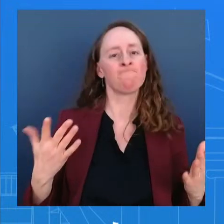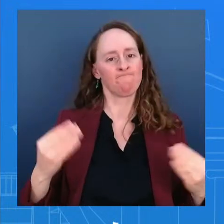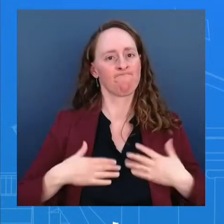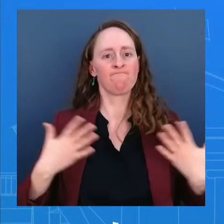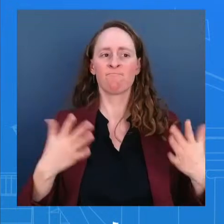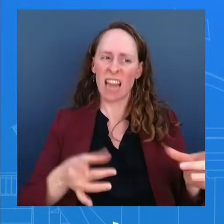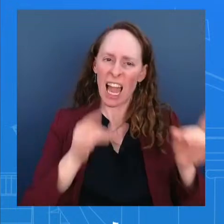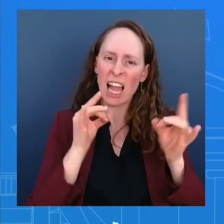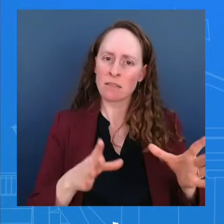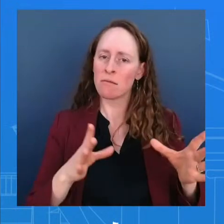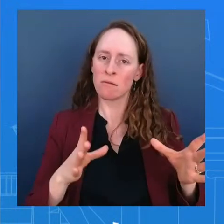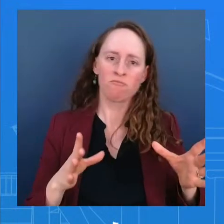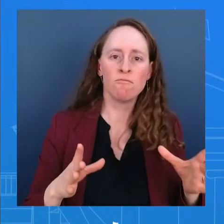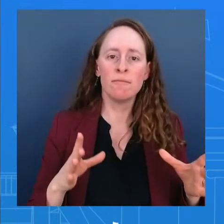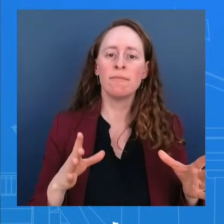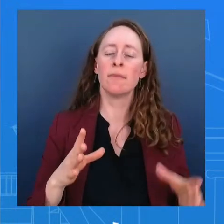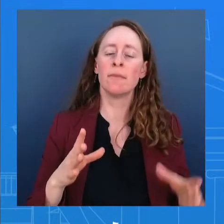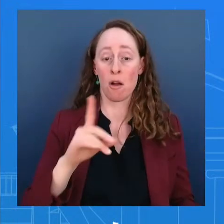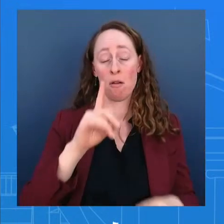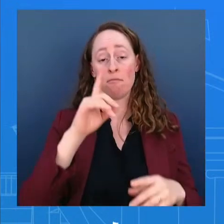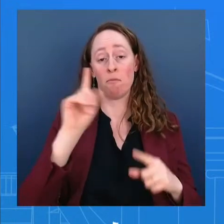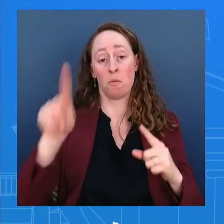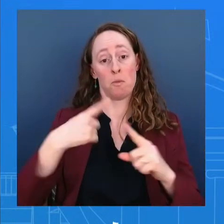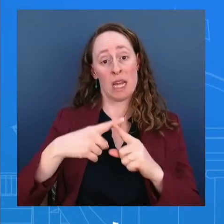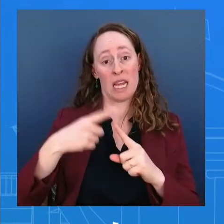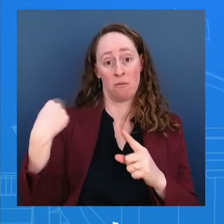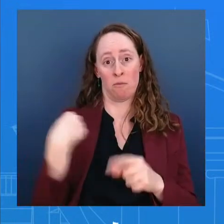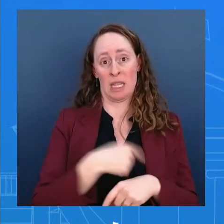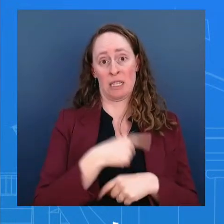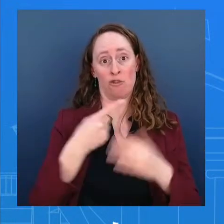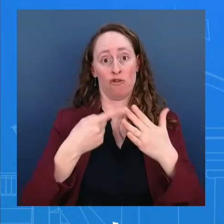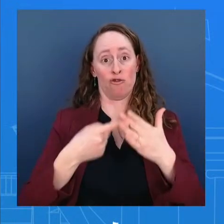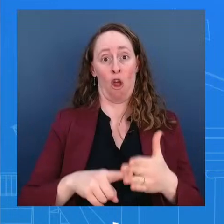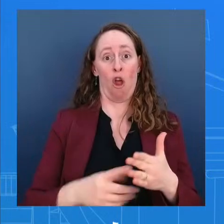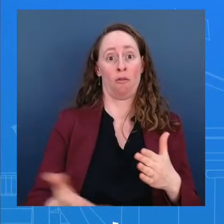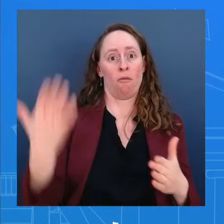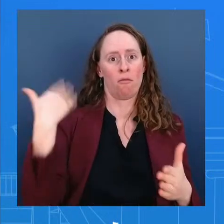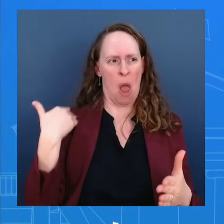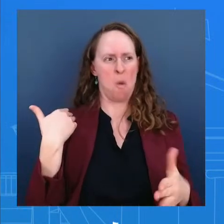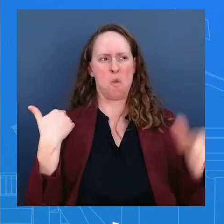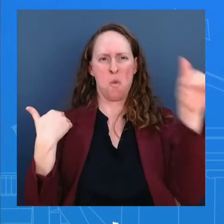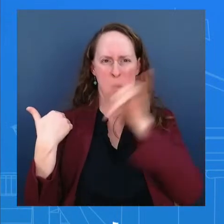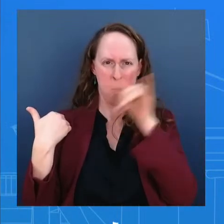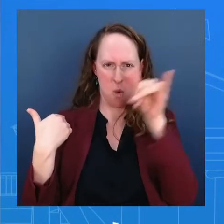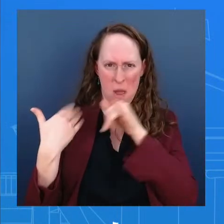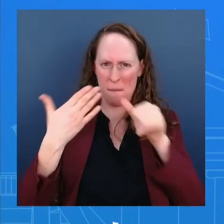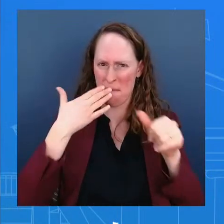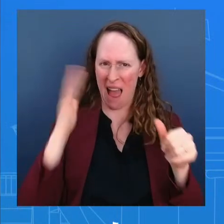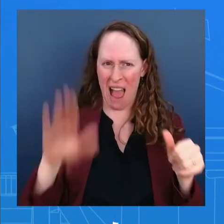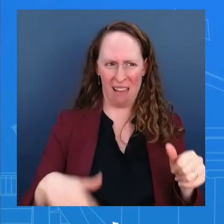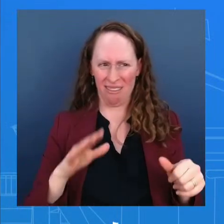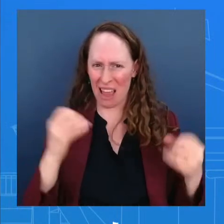And as we leave office, we’ve built a lot of tools to try to prevent and disrupt this kind of violence.